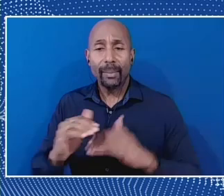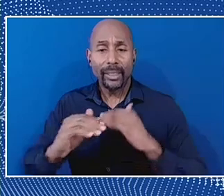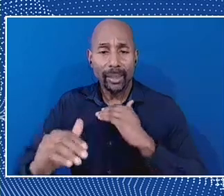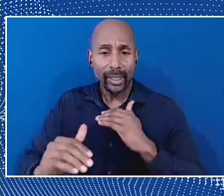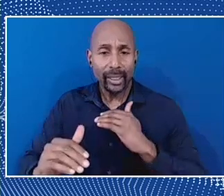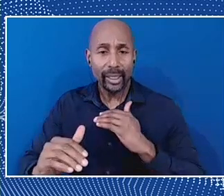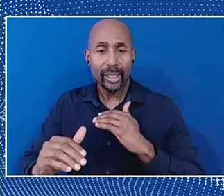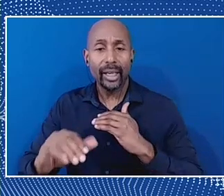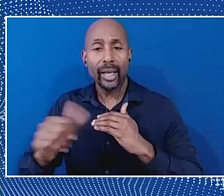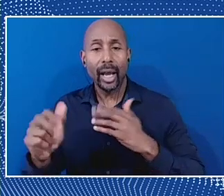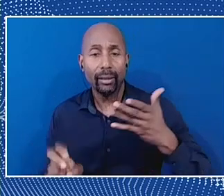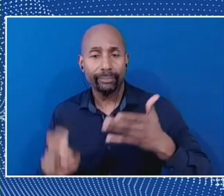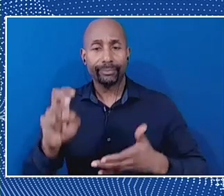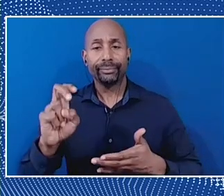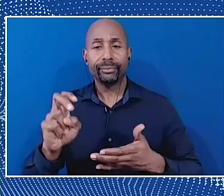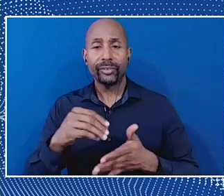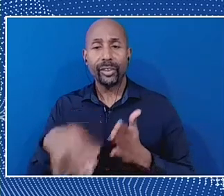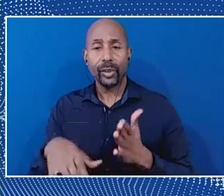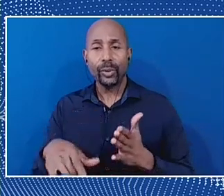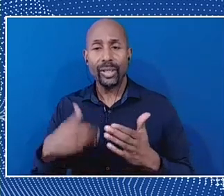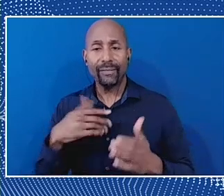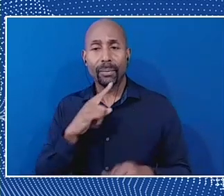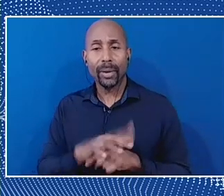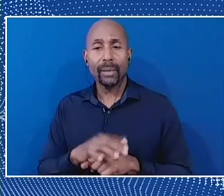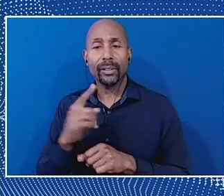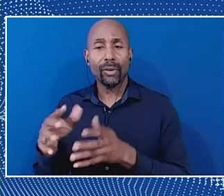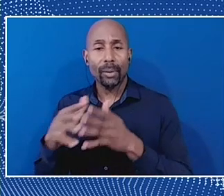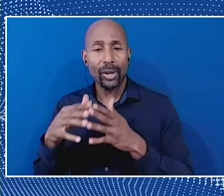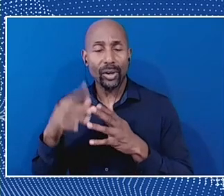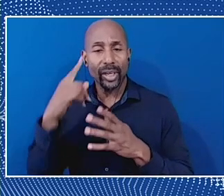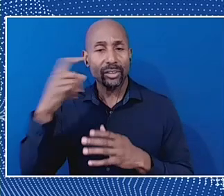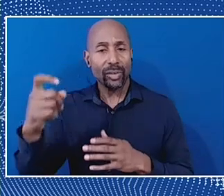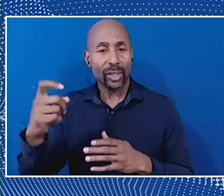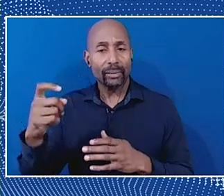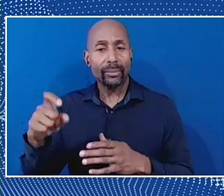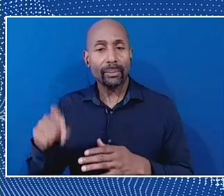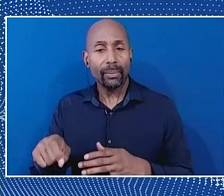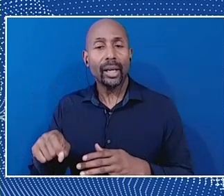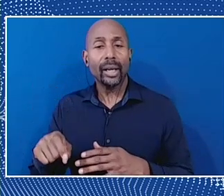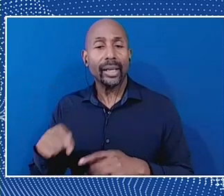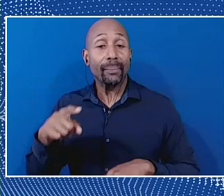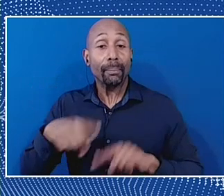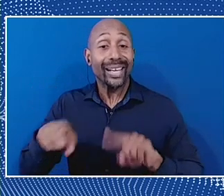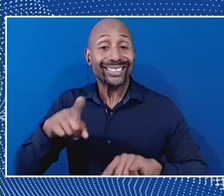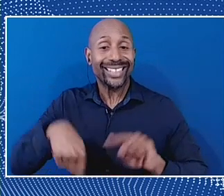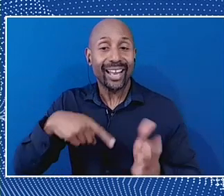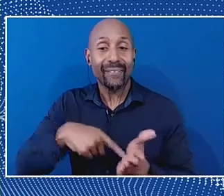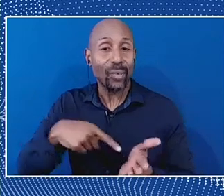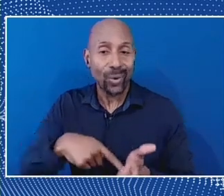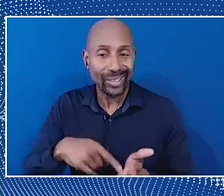with the promise of a future where that debt can be repaid as they flourish in